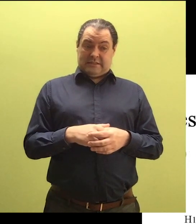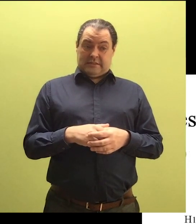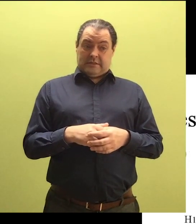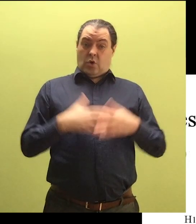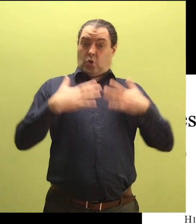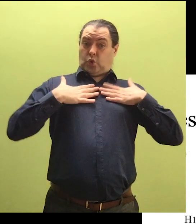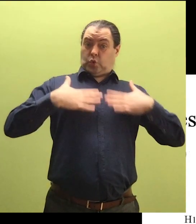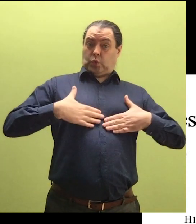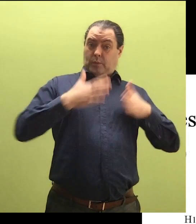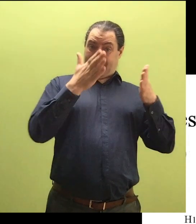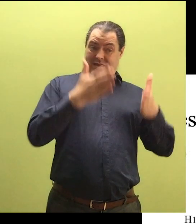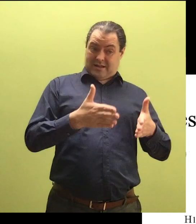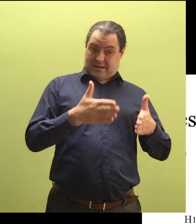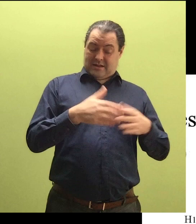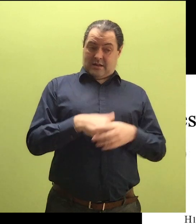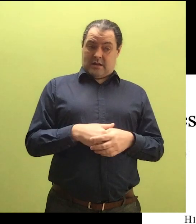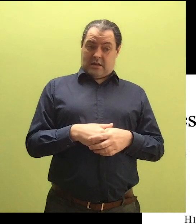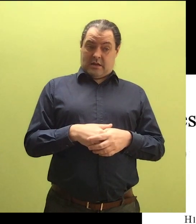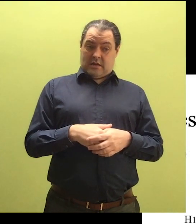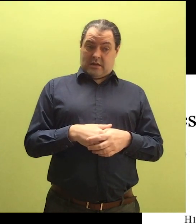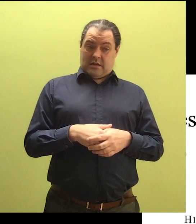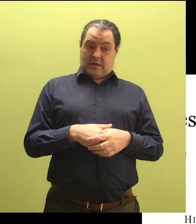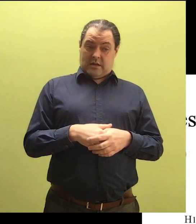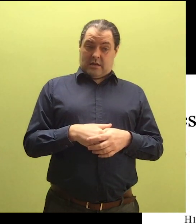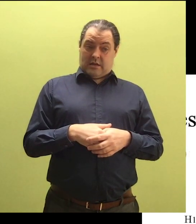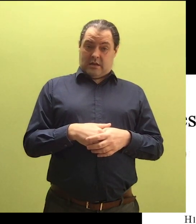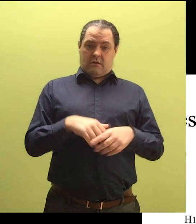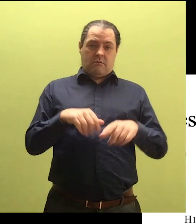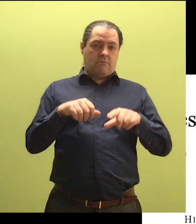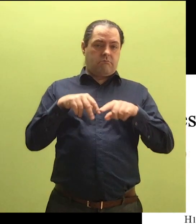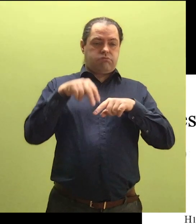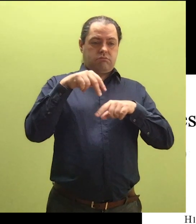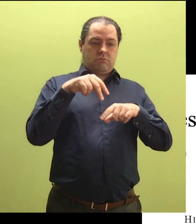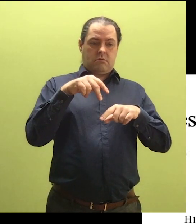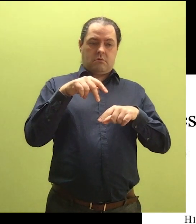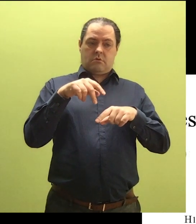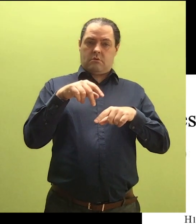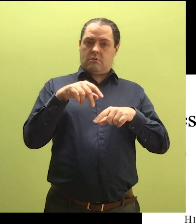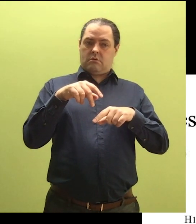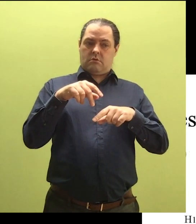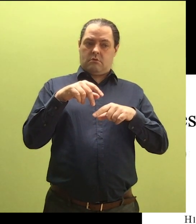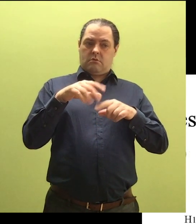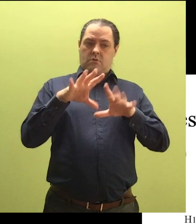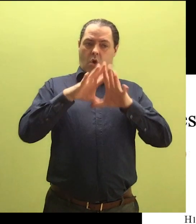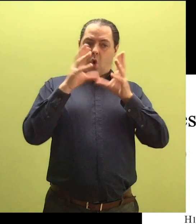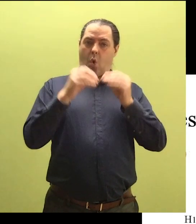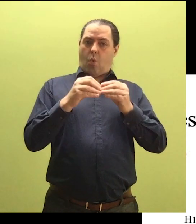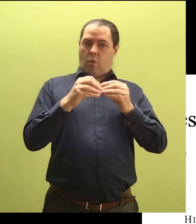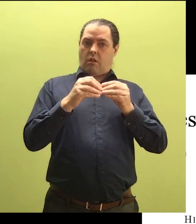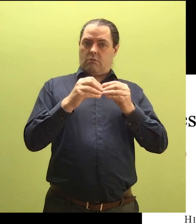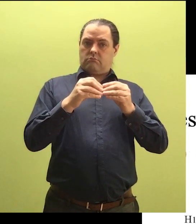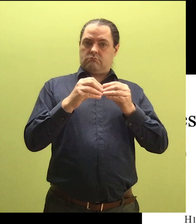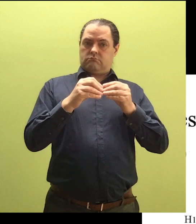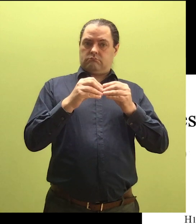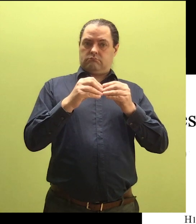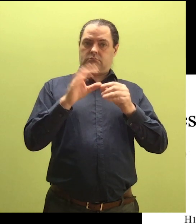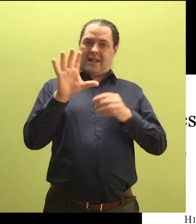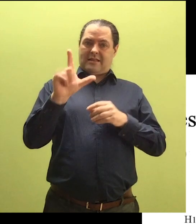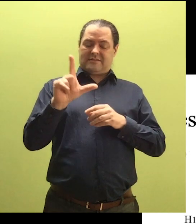with a human causer and the causing event "bump into" _ surfaces with a whole entity classifier. Judging by the